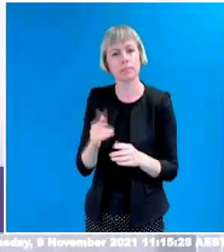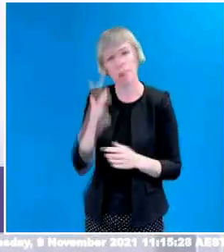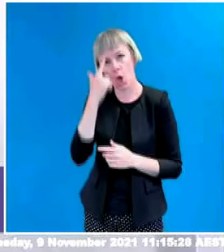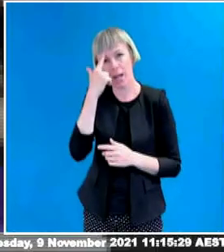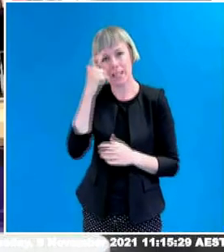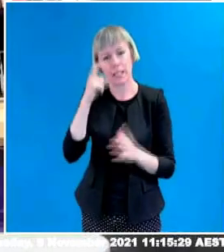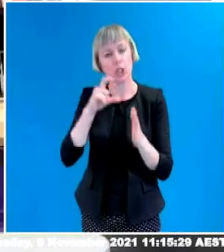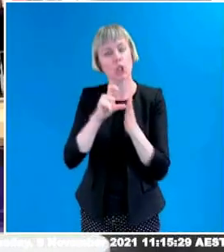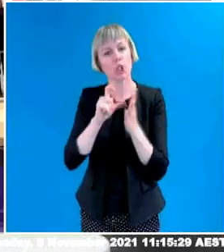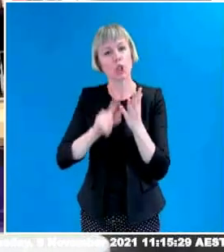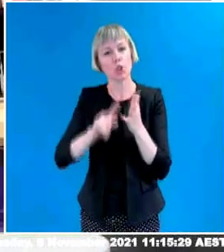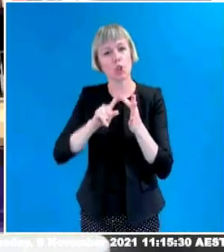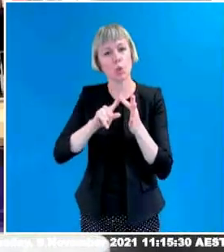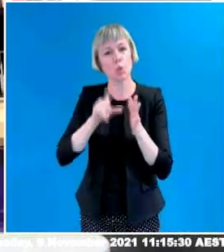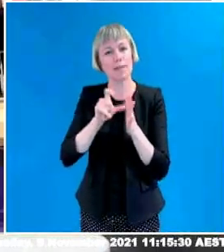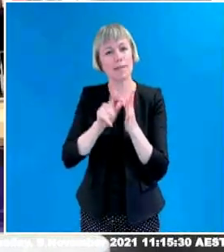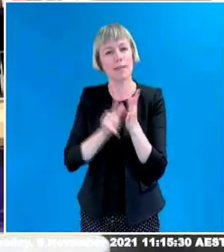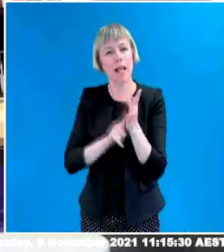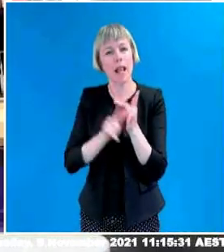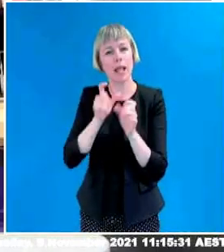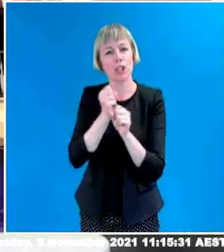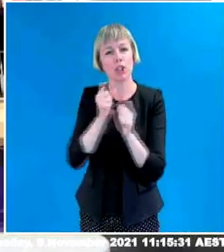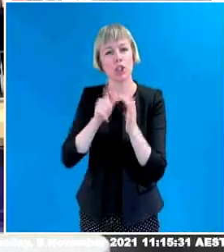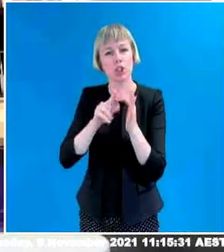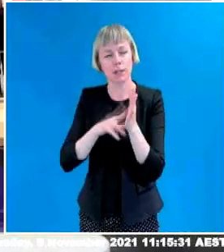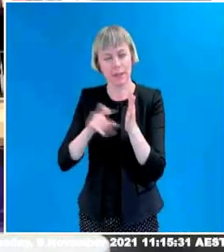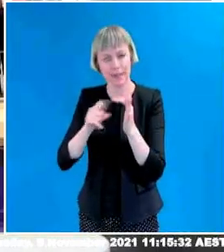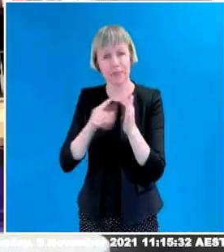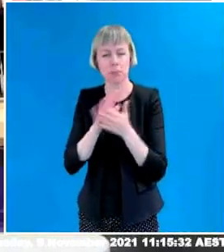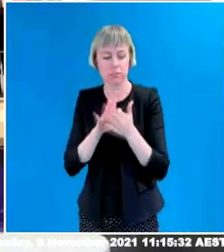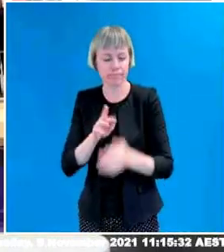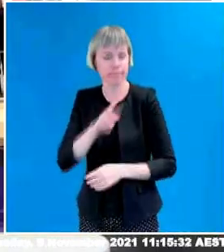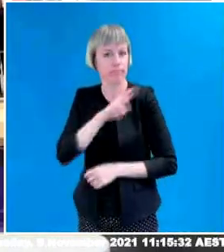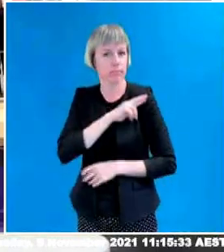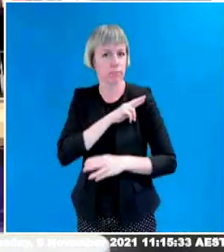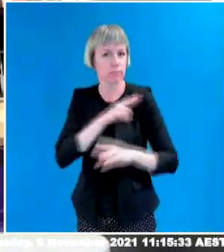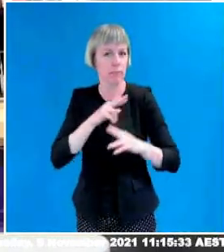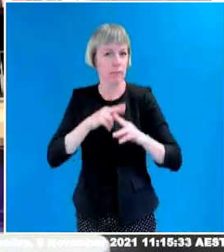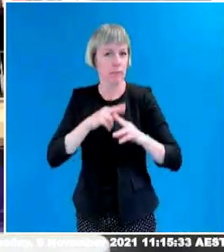Guiding Principles introduced into this context of business and human rights.